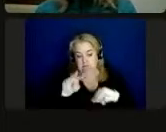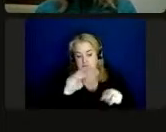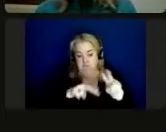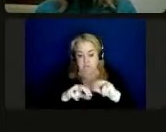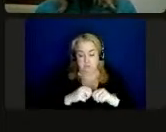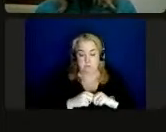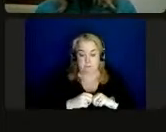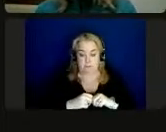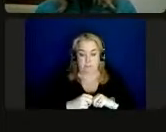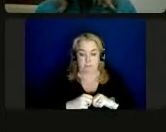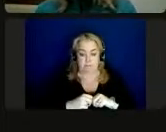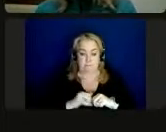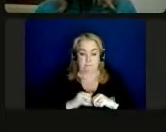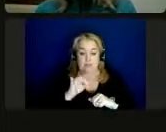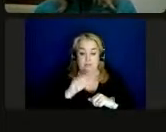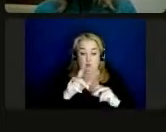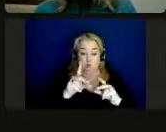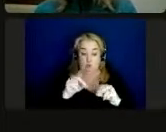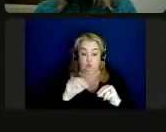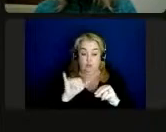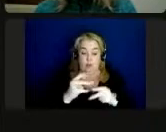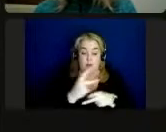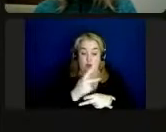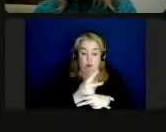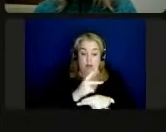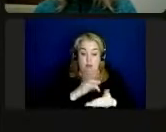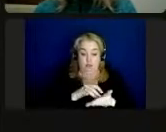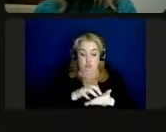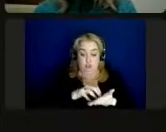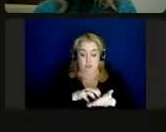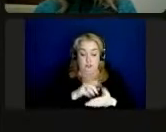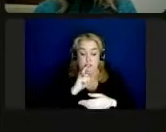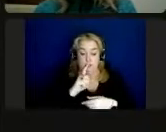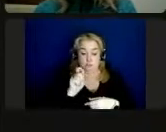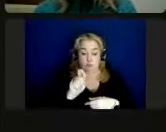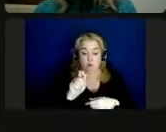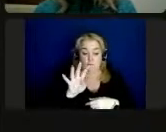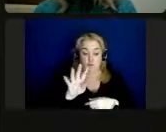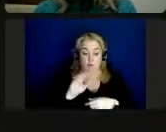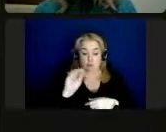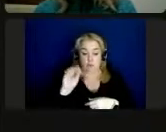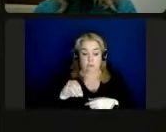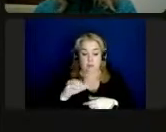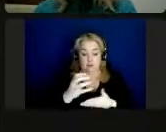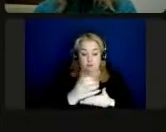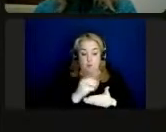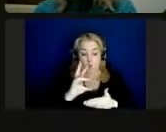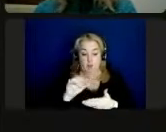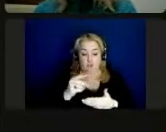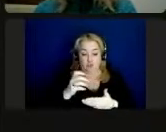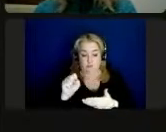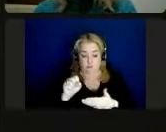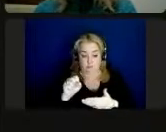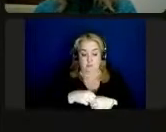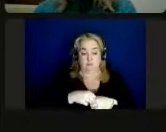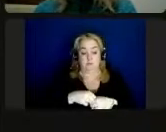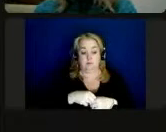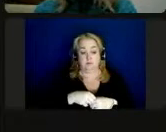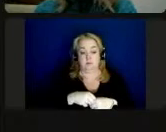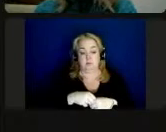SURE YOU HAVE A RANGE OF OPTIONS CITY COUNCIL